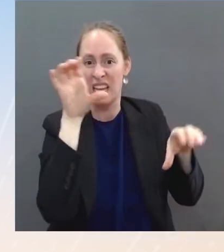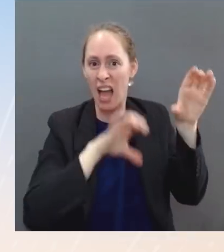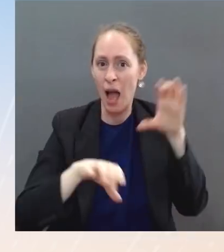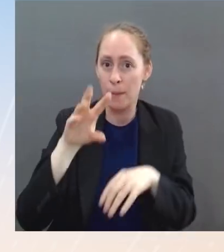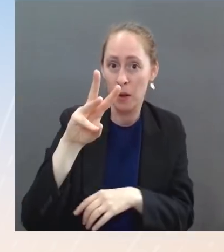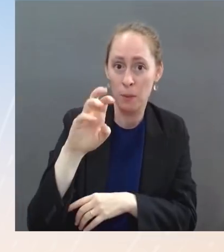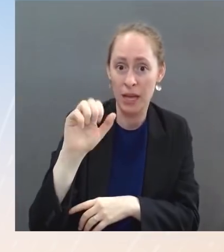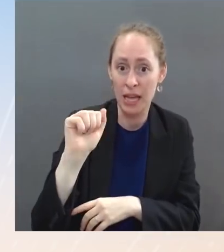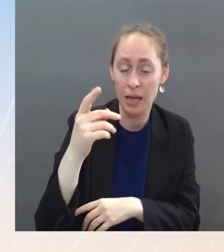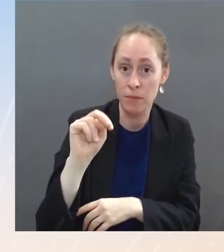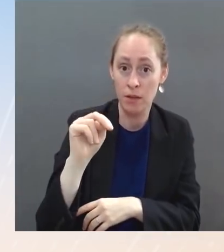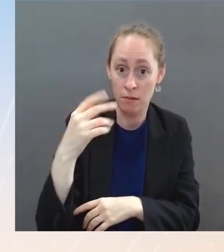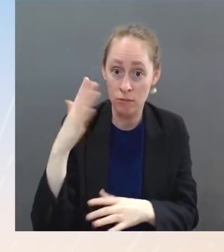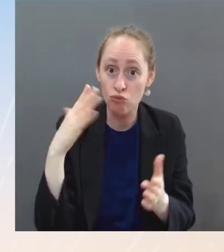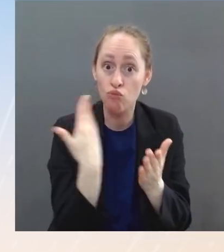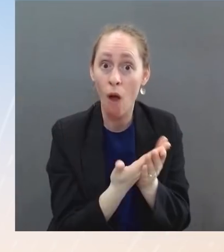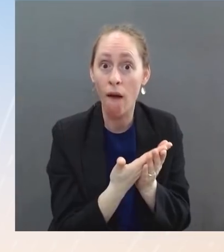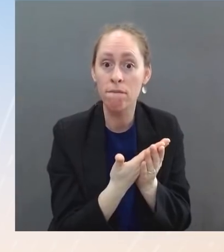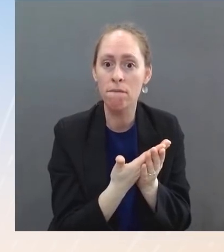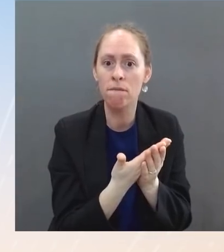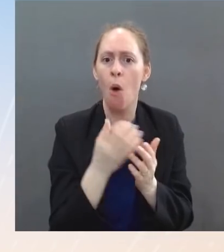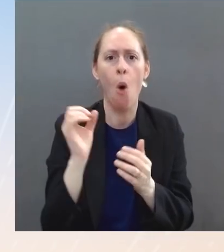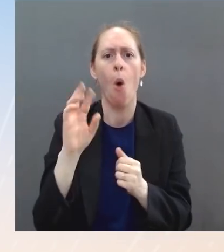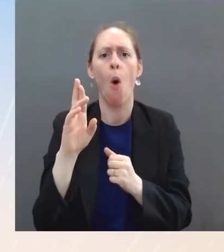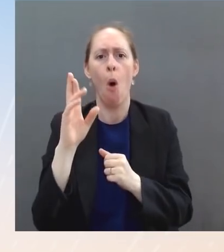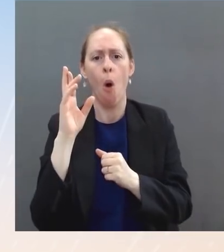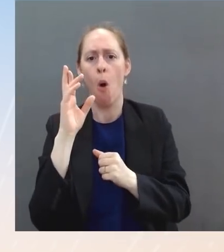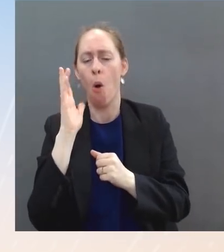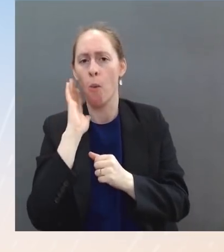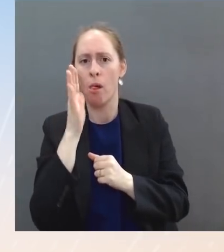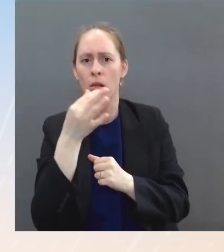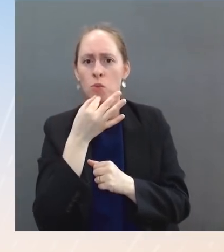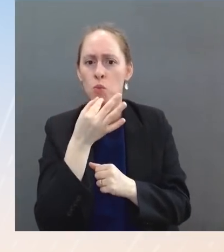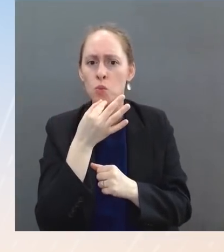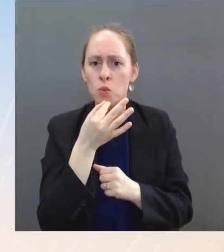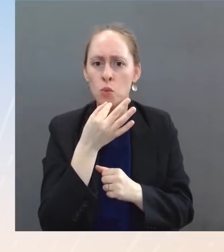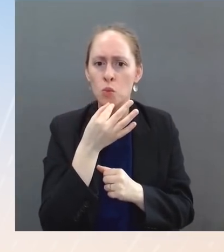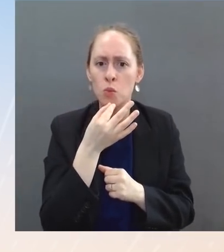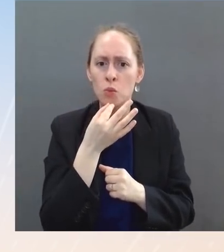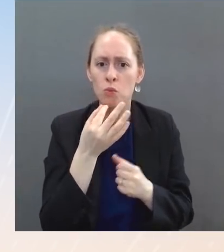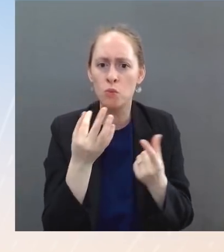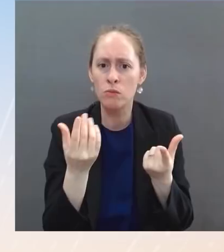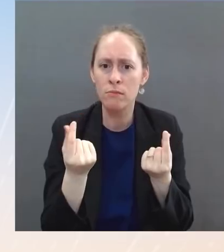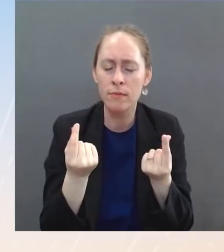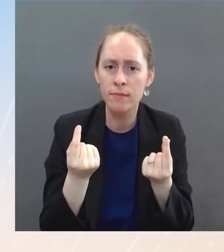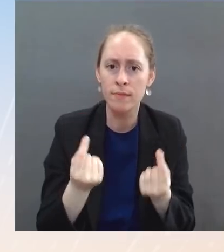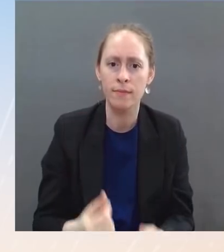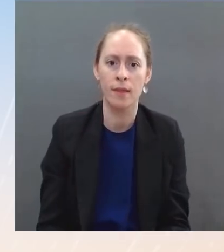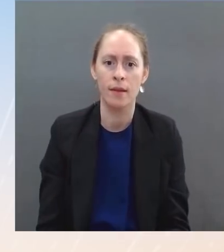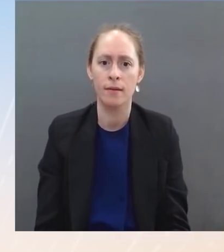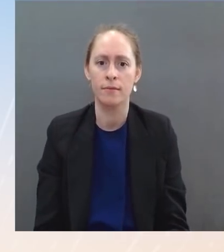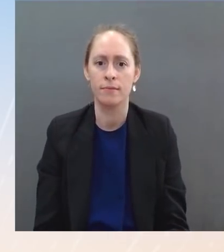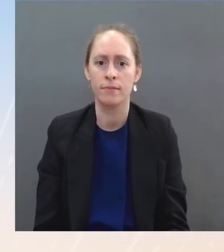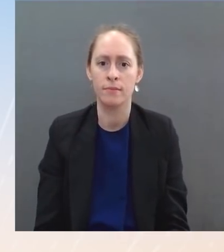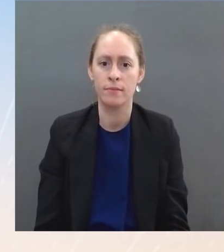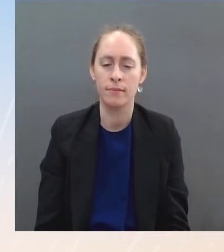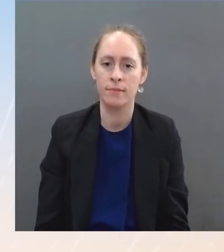Is there any timeline specifically for those deliveries? Because Jake did mention that deliveries have started. Ms. Psaki: Sure. I can check for you a status of that.